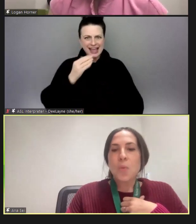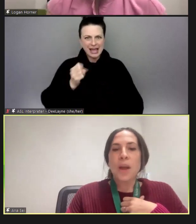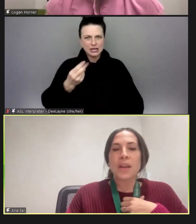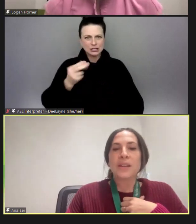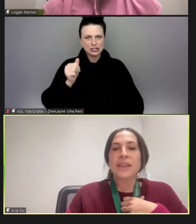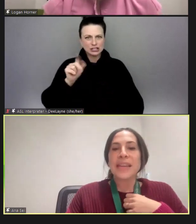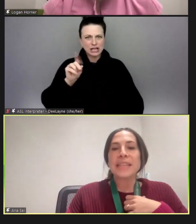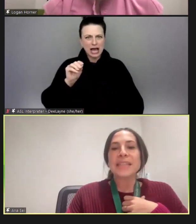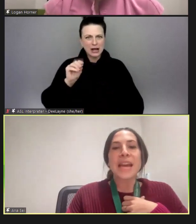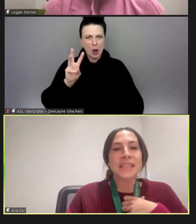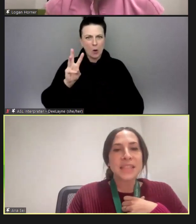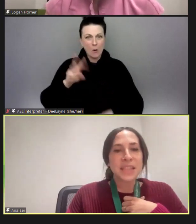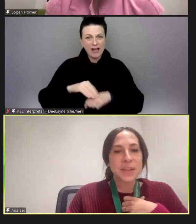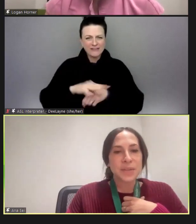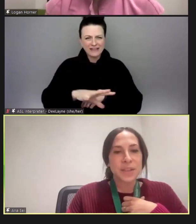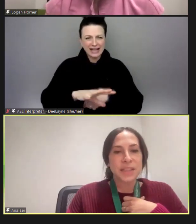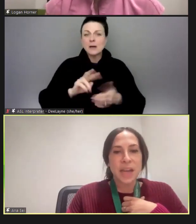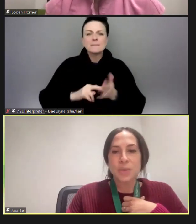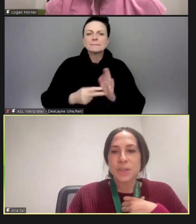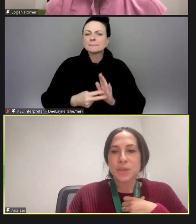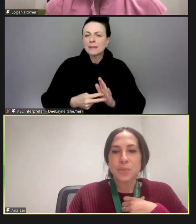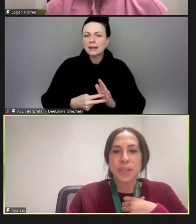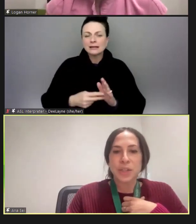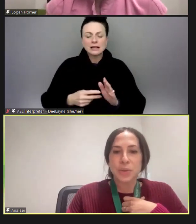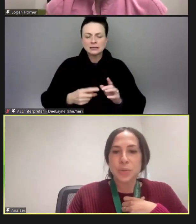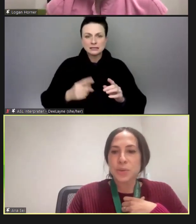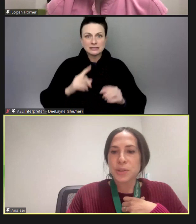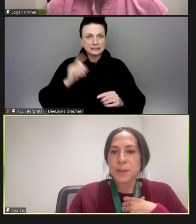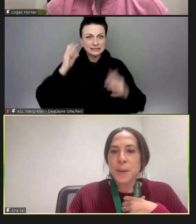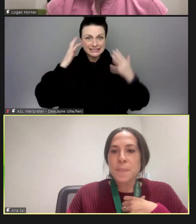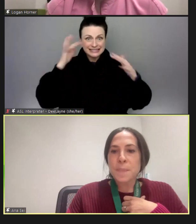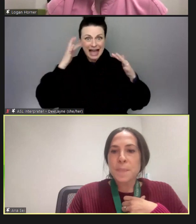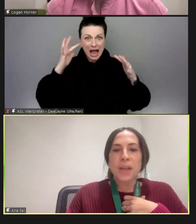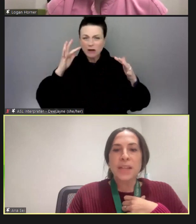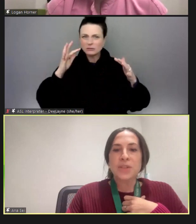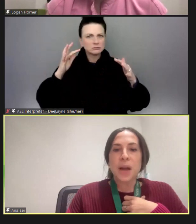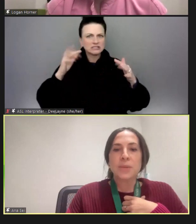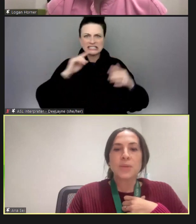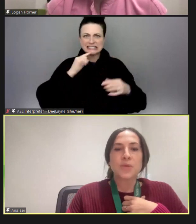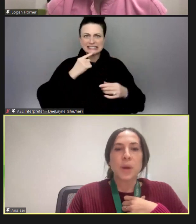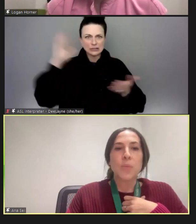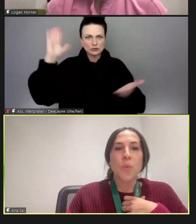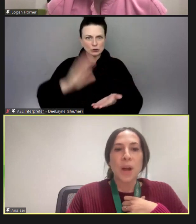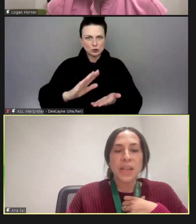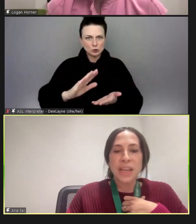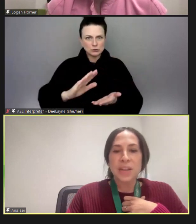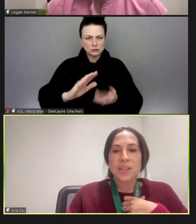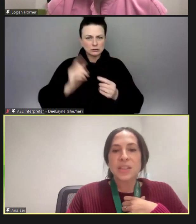where the intensity of the sound is